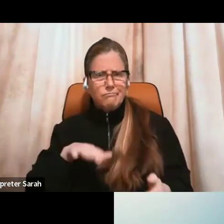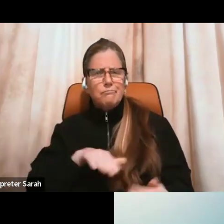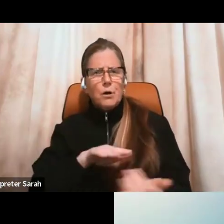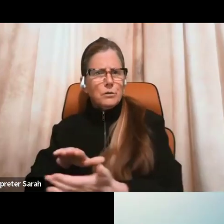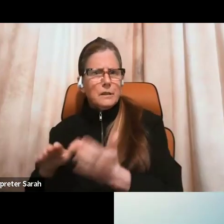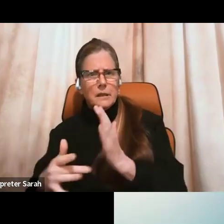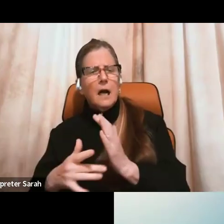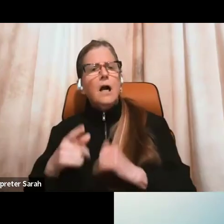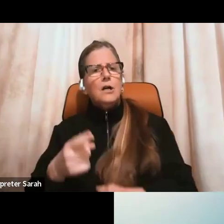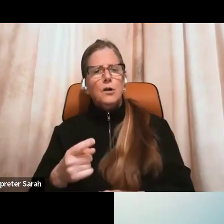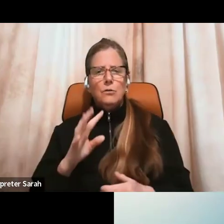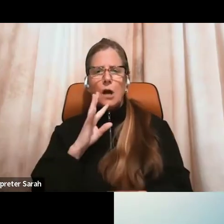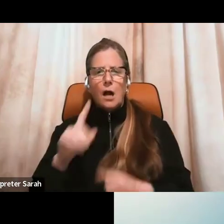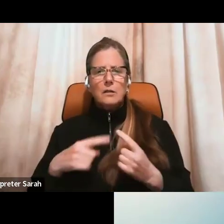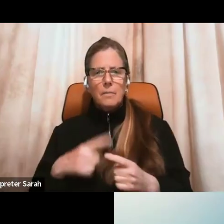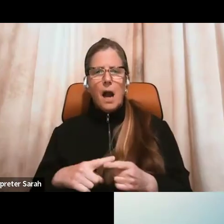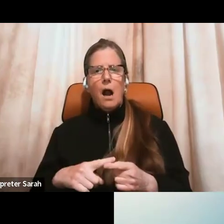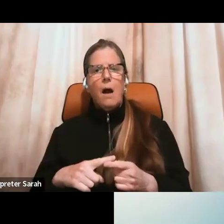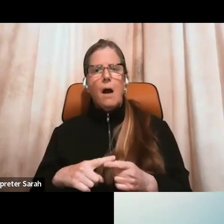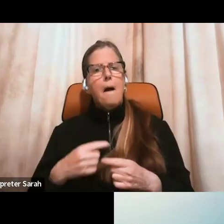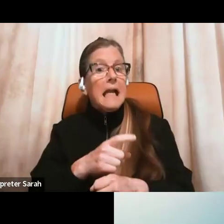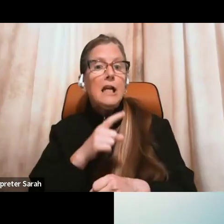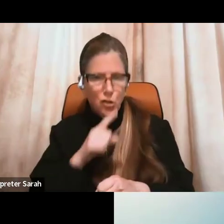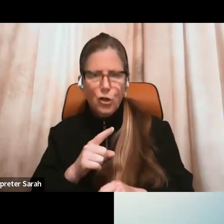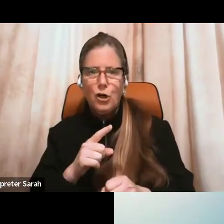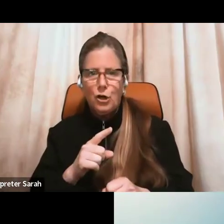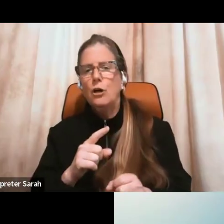baking it in early, and you know, there's a number of initiatives that you're kind